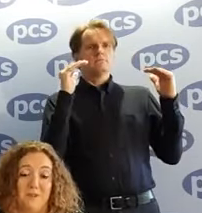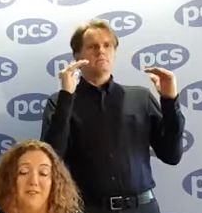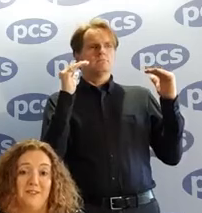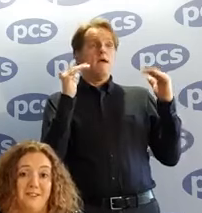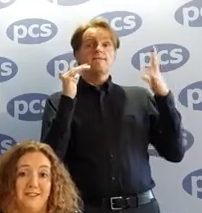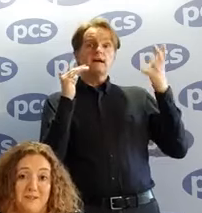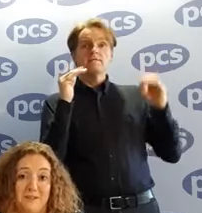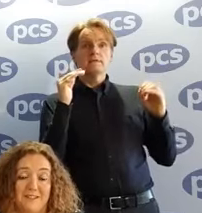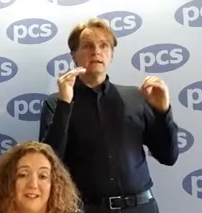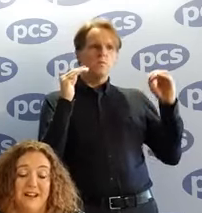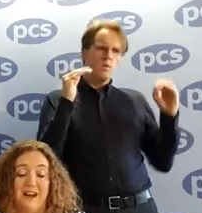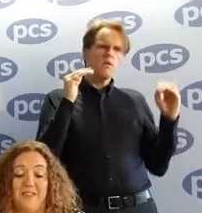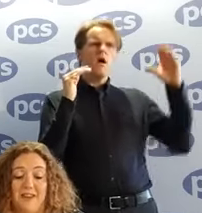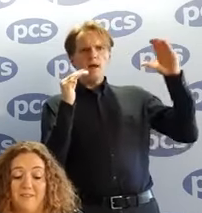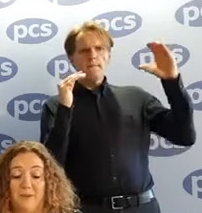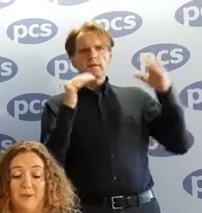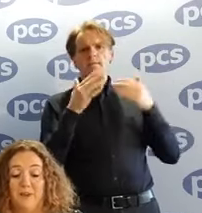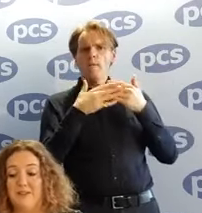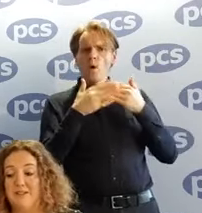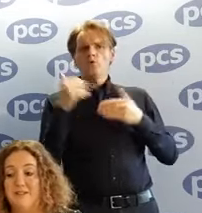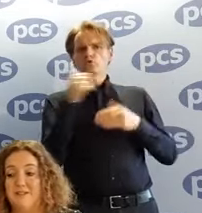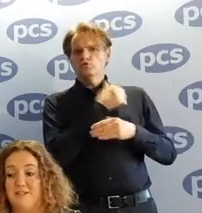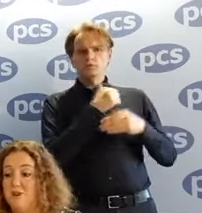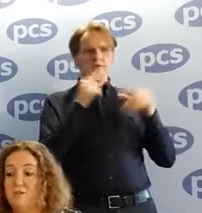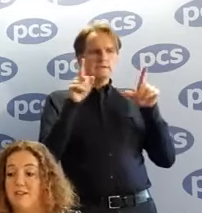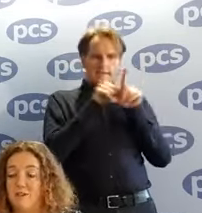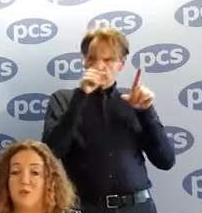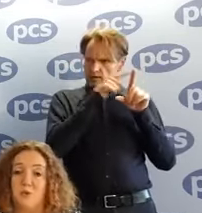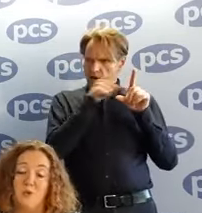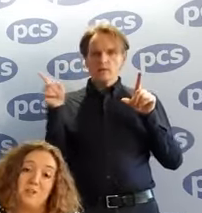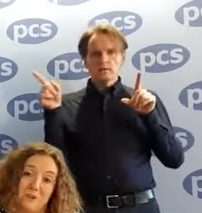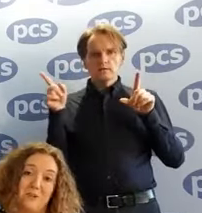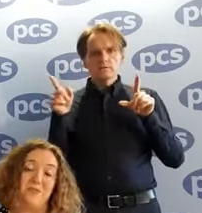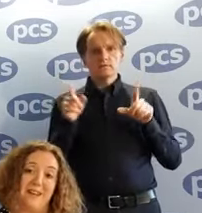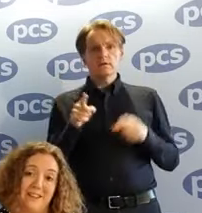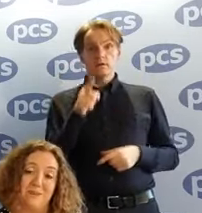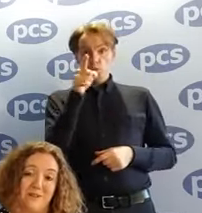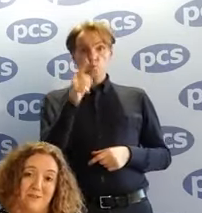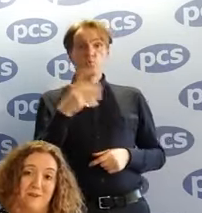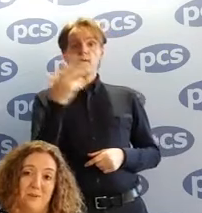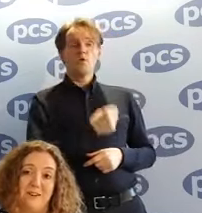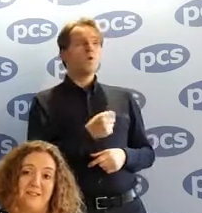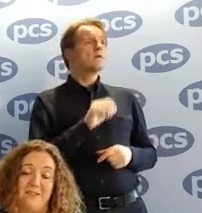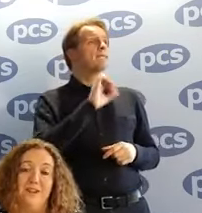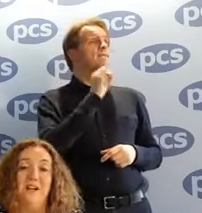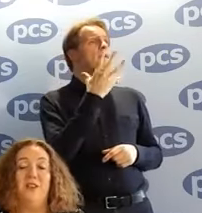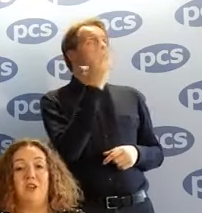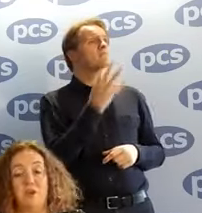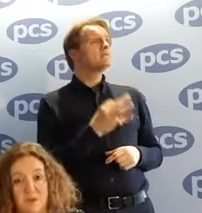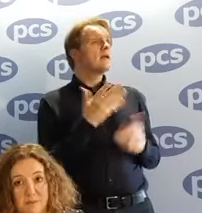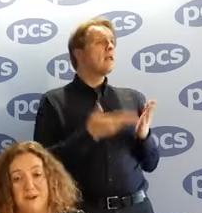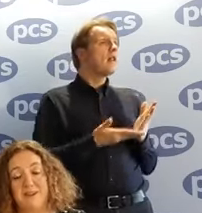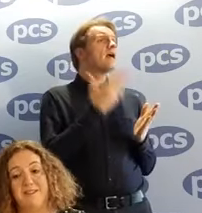fully funded increase and therefore there's no reason at all just because you're getting that money from the employee deal that you shouldn't be part